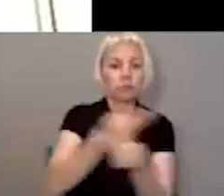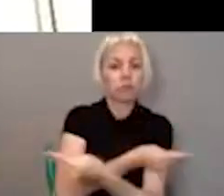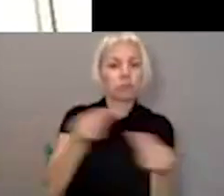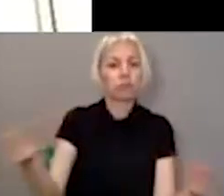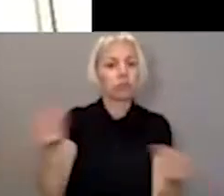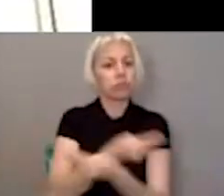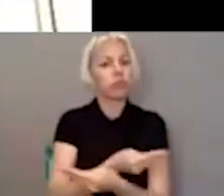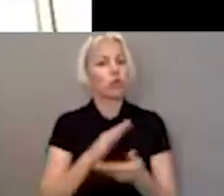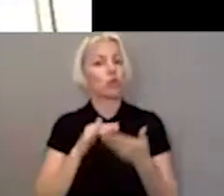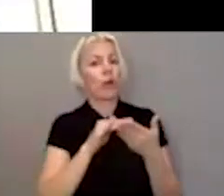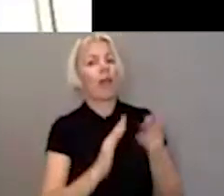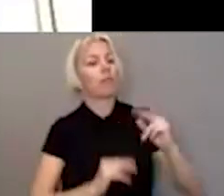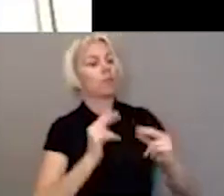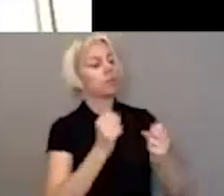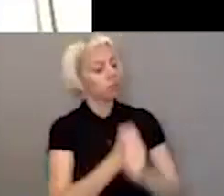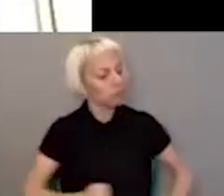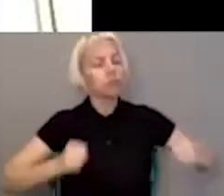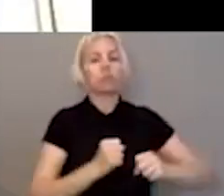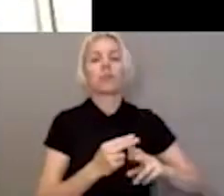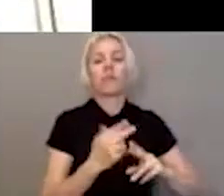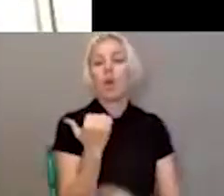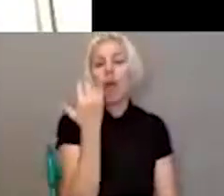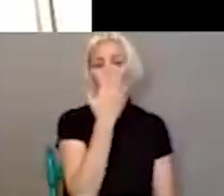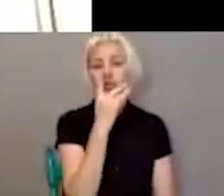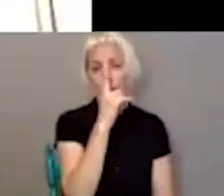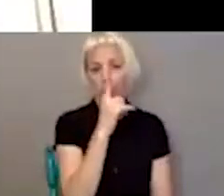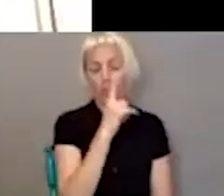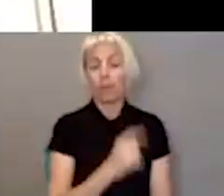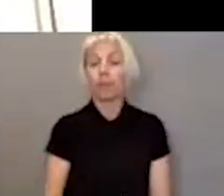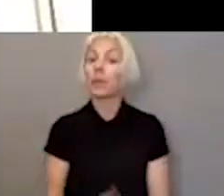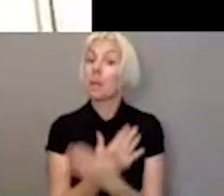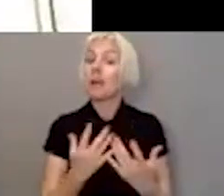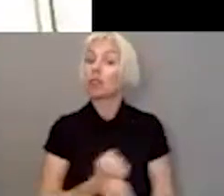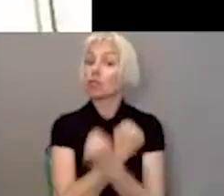particularly, that are in those coalition of peak organisations, and also from a perspective